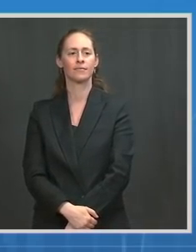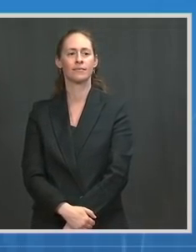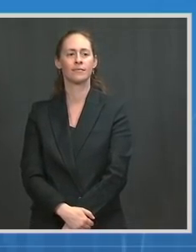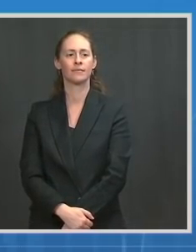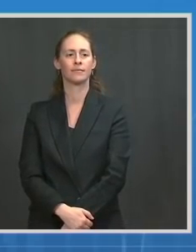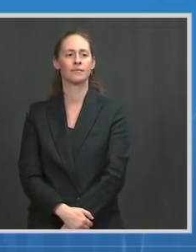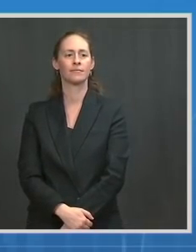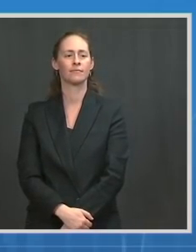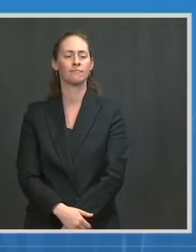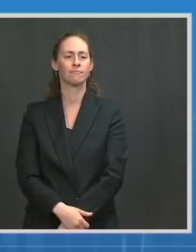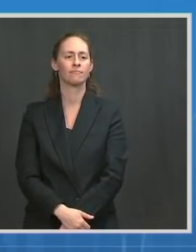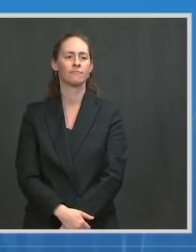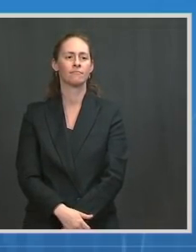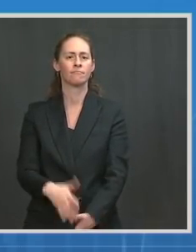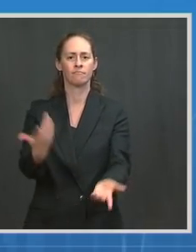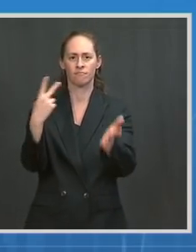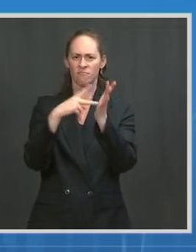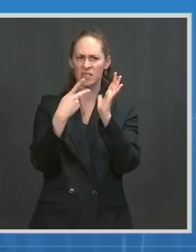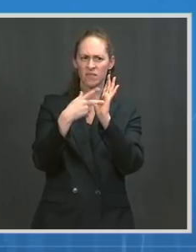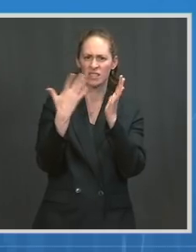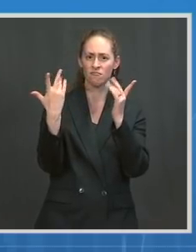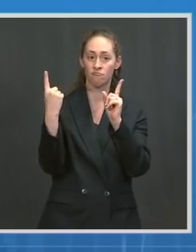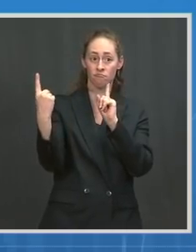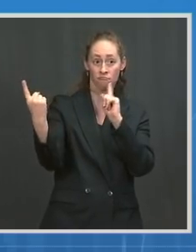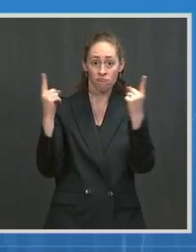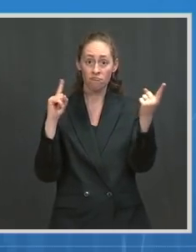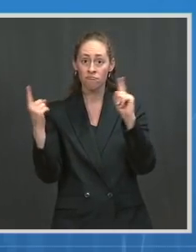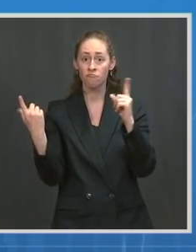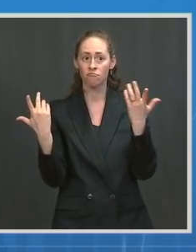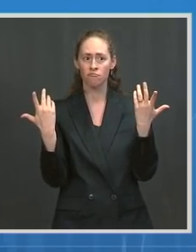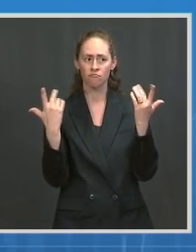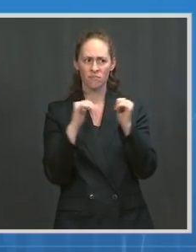what this means about your guidelines for schools and workplaces,